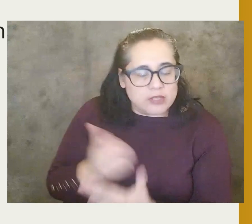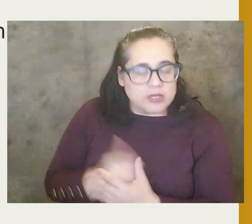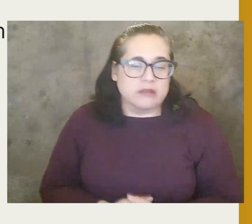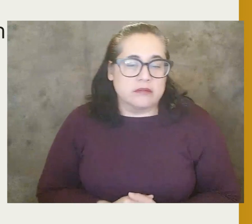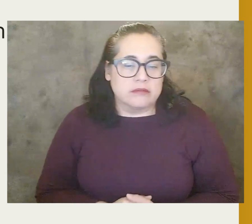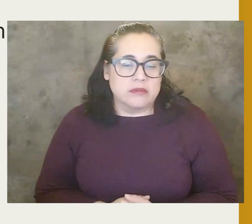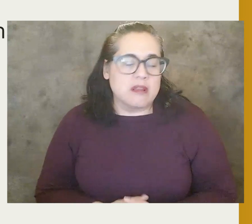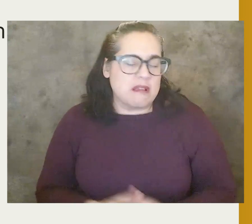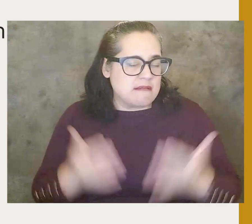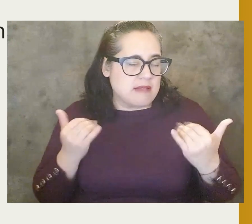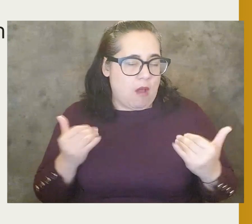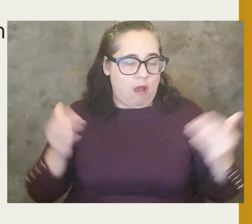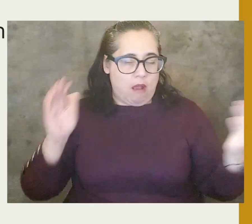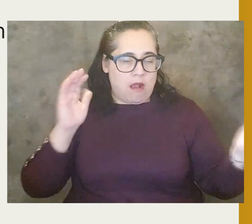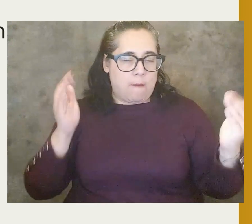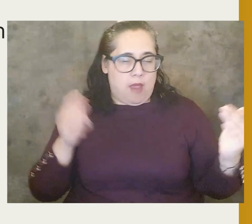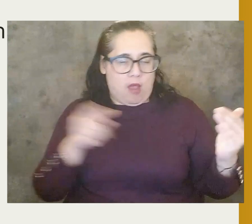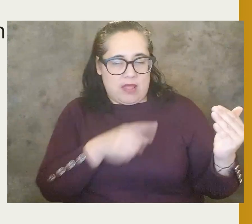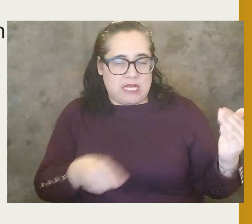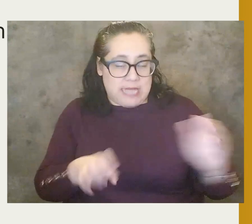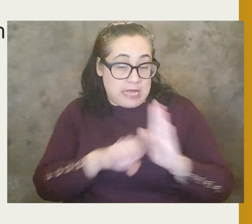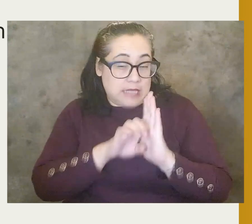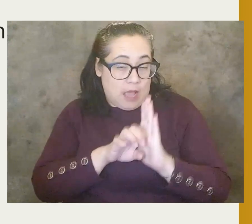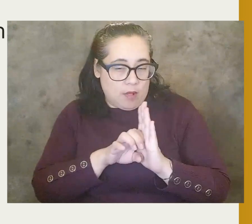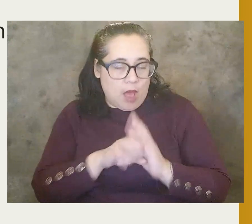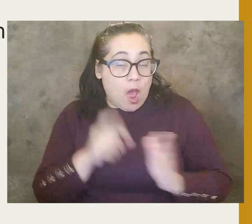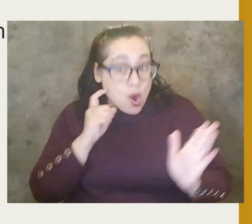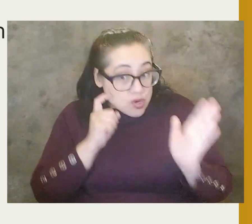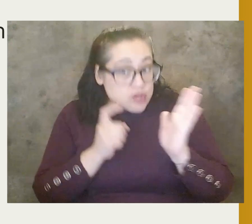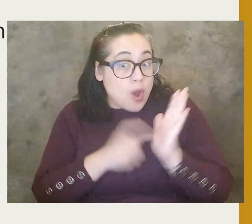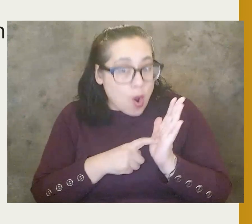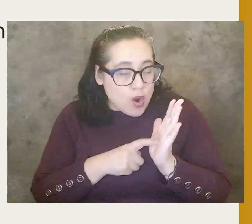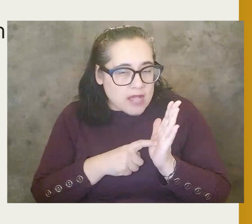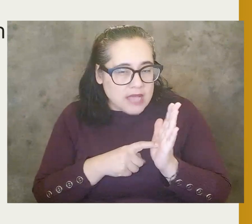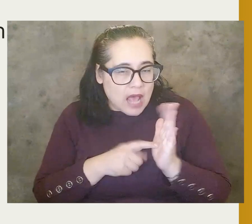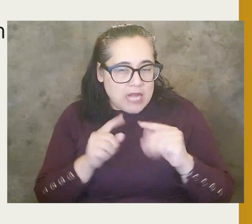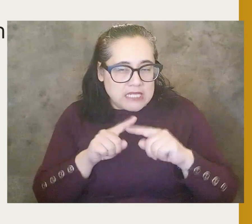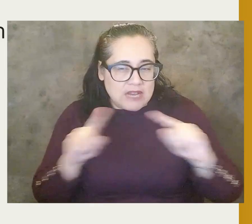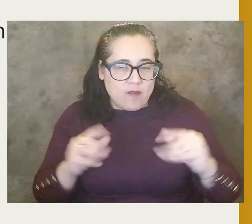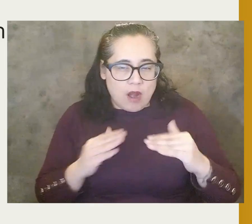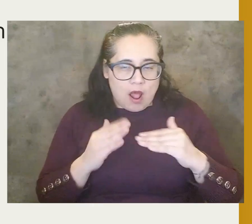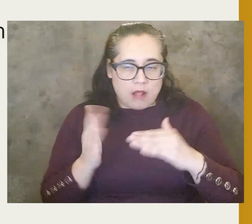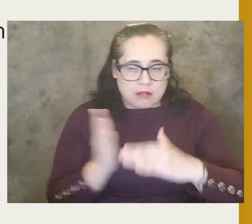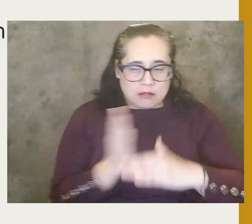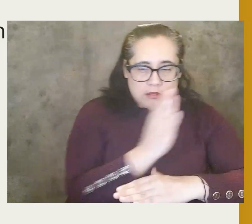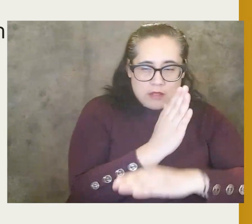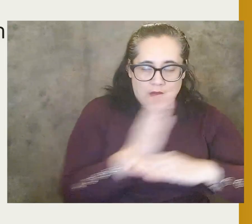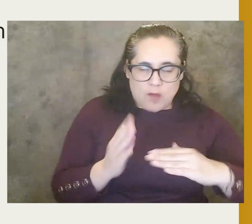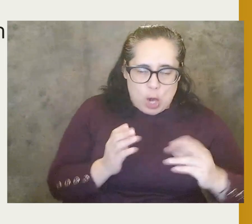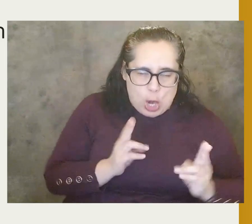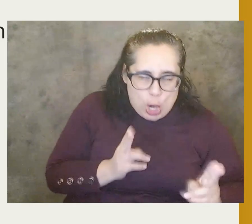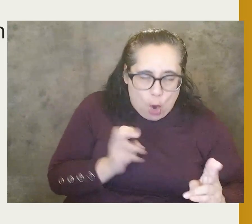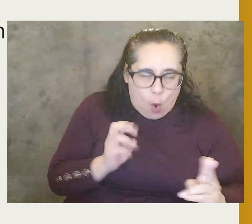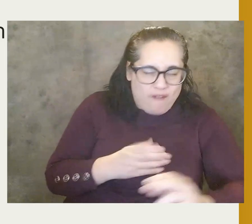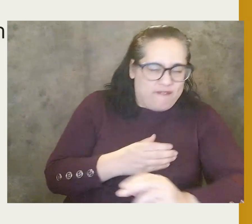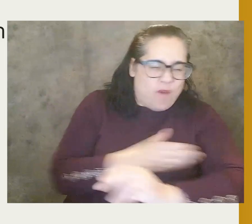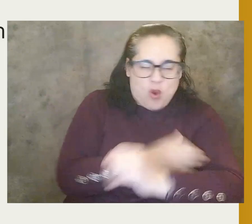Now let's compare the following examples and ... notice the degree of urgency or force when giving advice or suggestions.